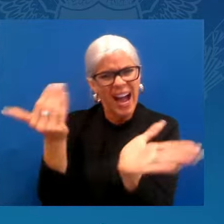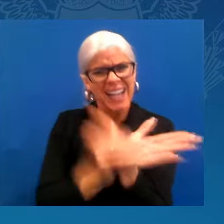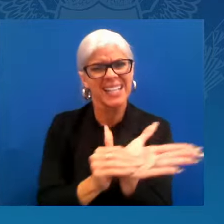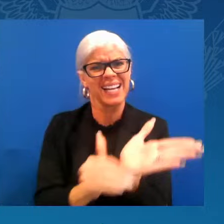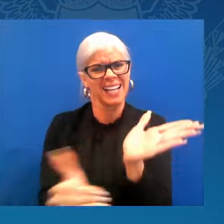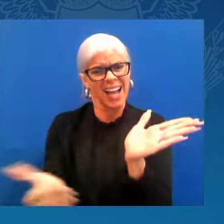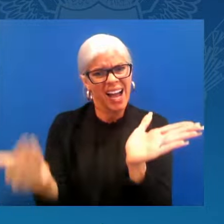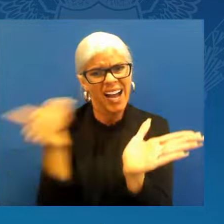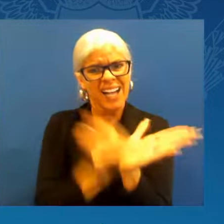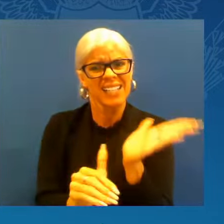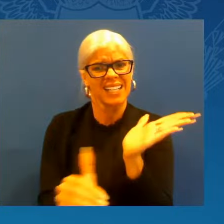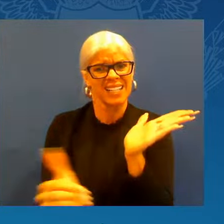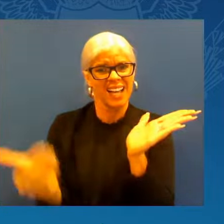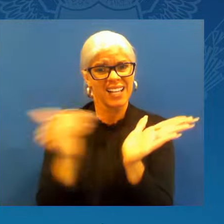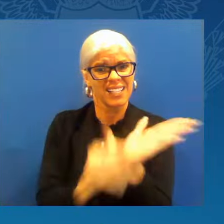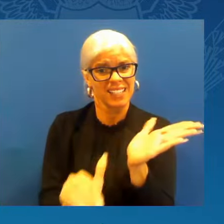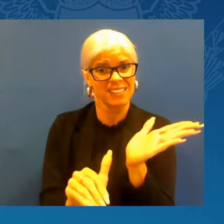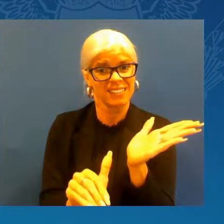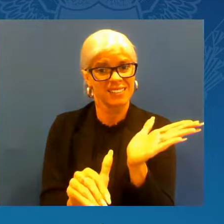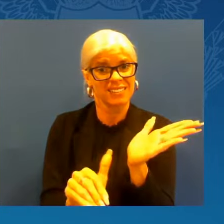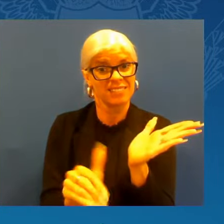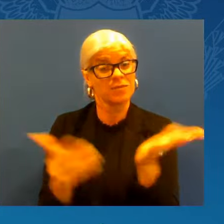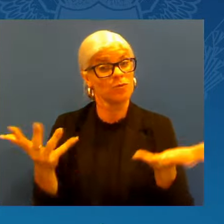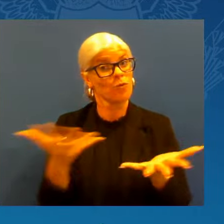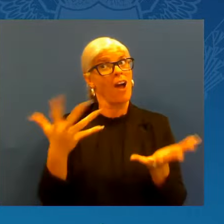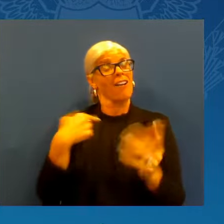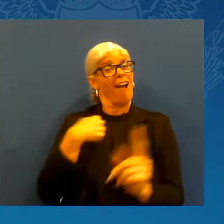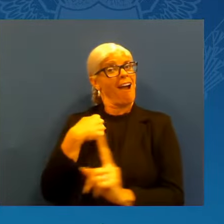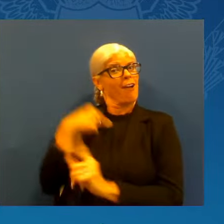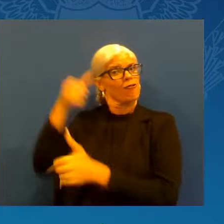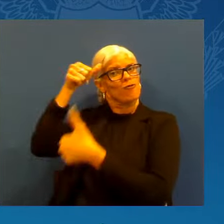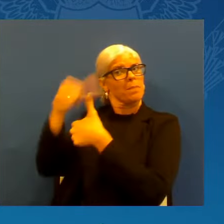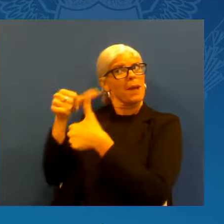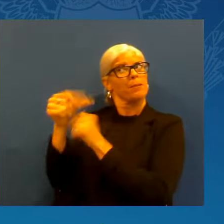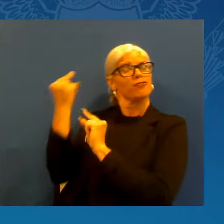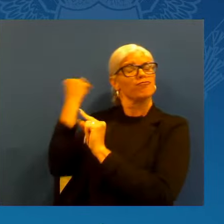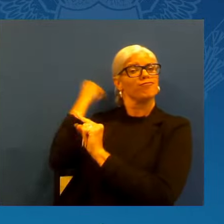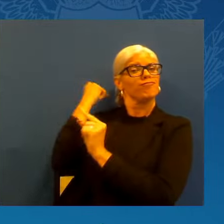I remember as a young girl growing up in the Bay Area in California,